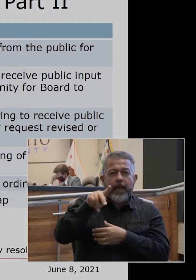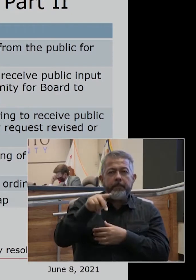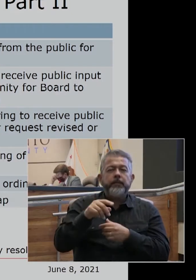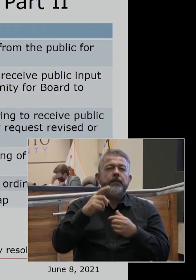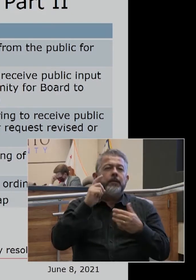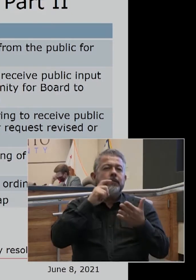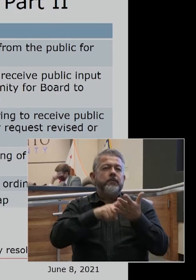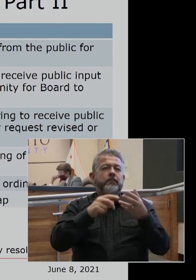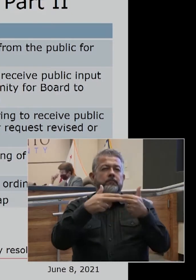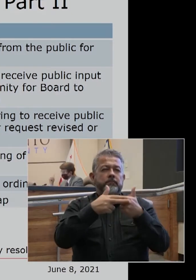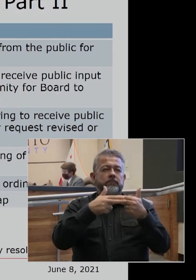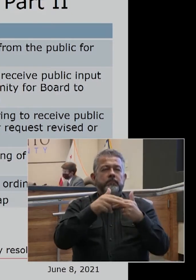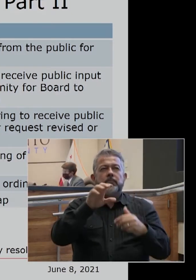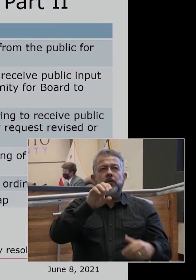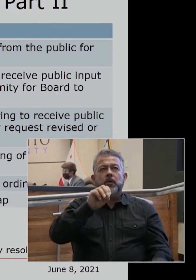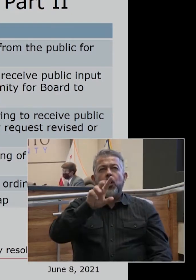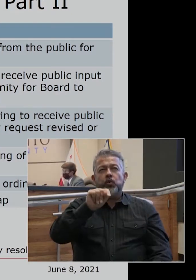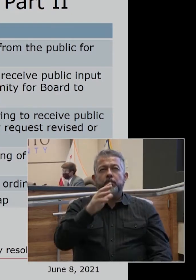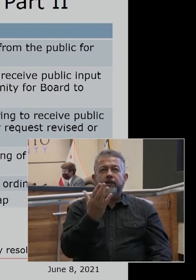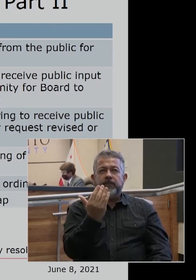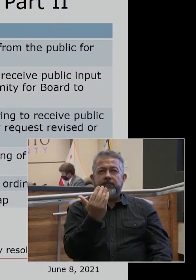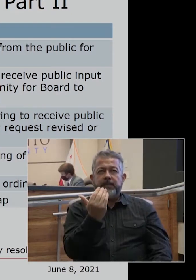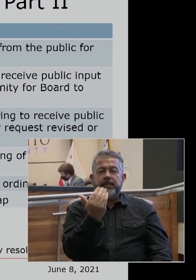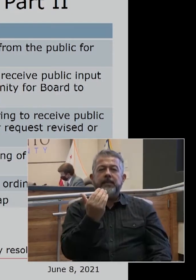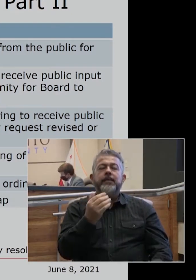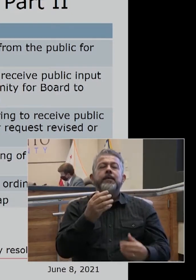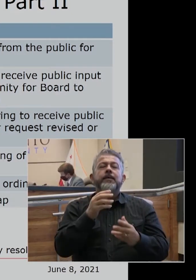THAT DATE, OCTOBER 15TH WOULD BE THE DATE FOLKS IN THE PUBLIC